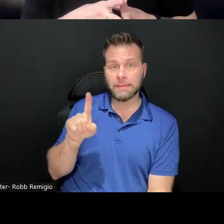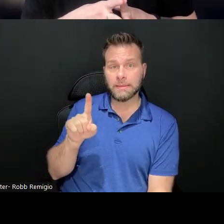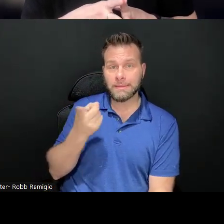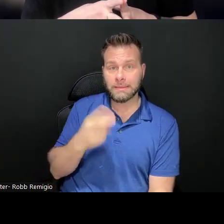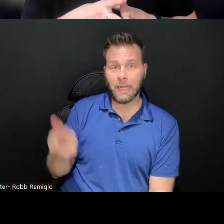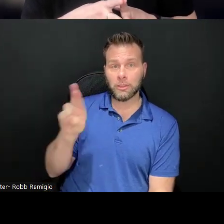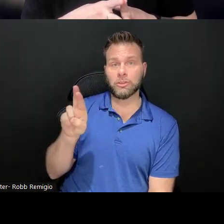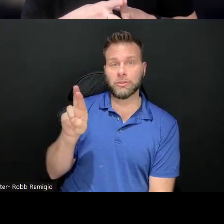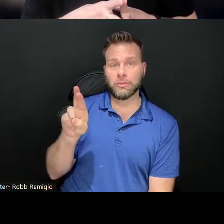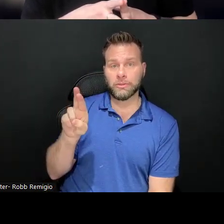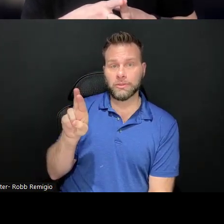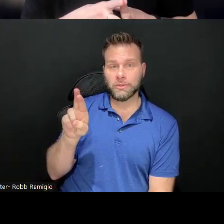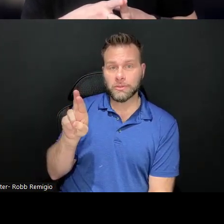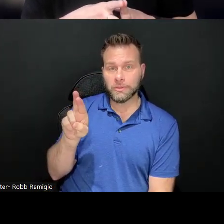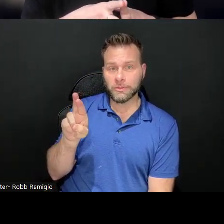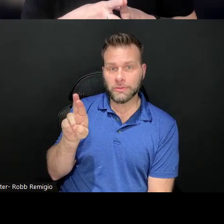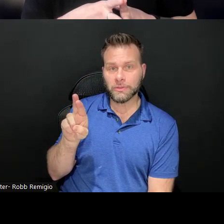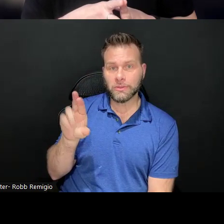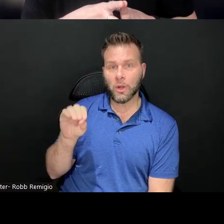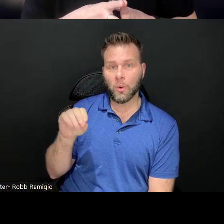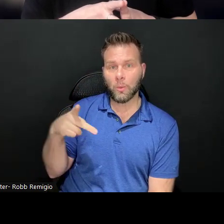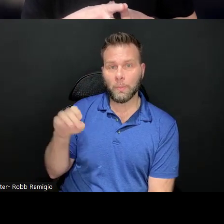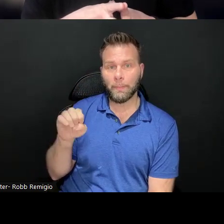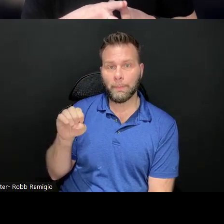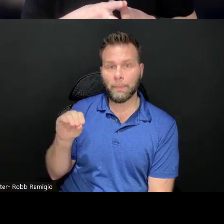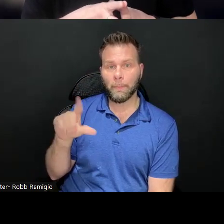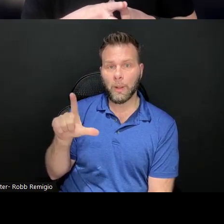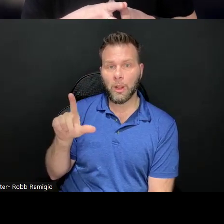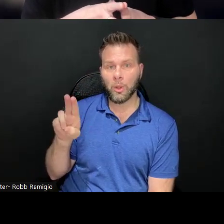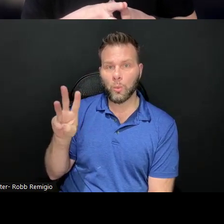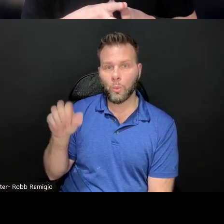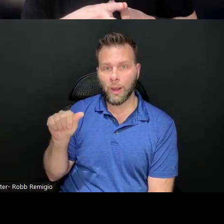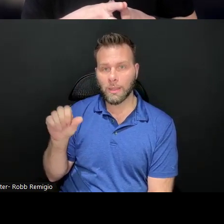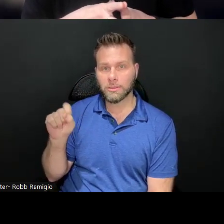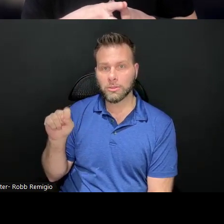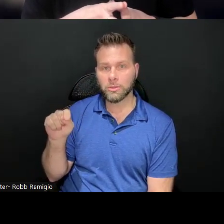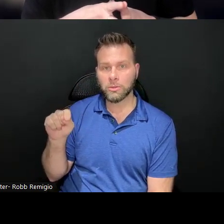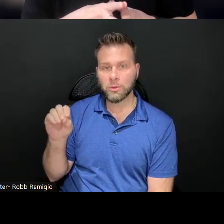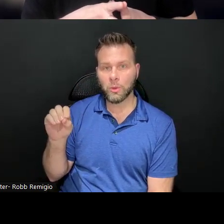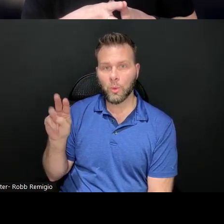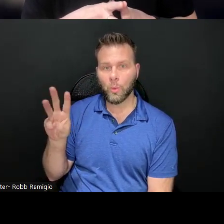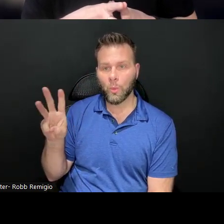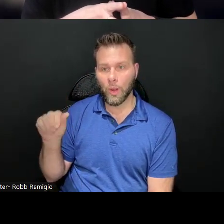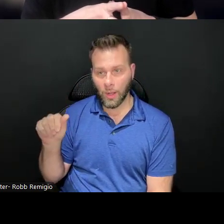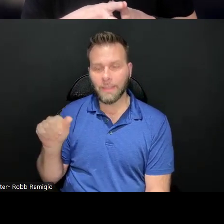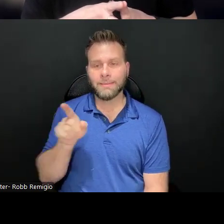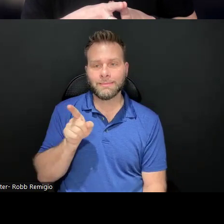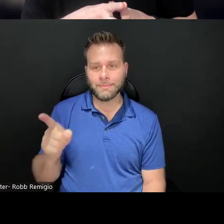Opeoluwa Sotonwa. A nice gentleman. One thing he said at the beginning that touched me